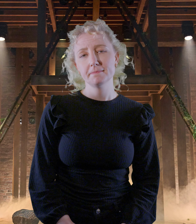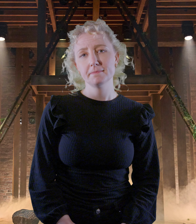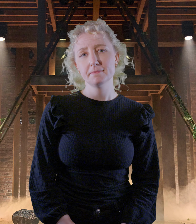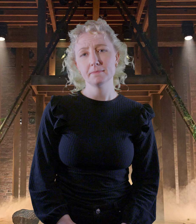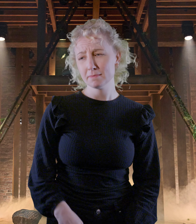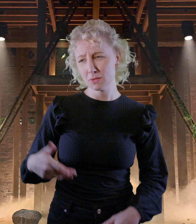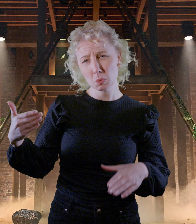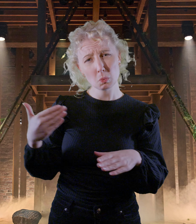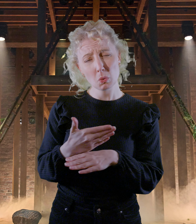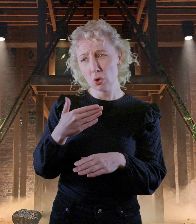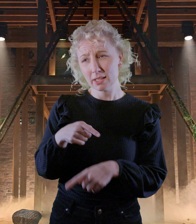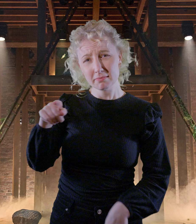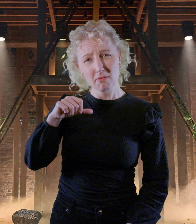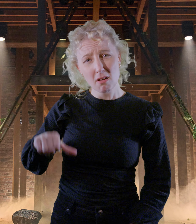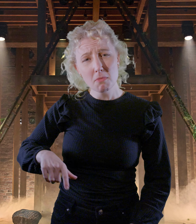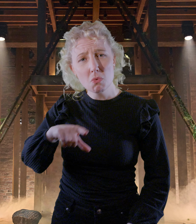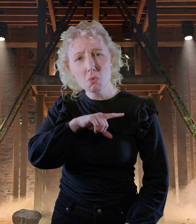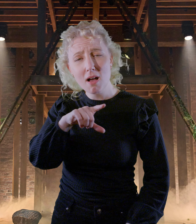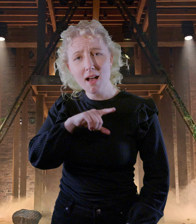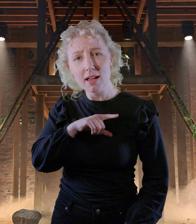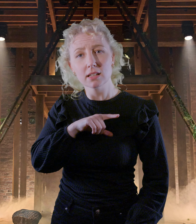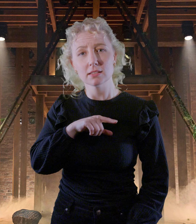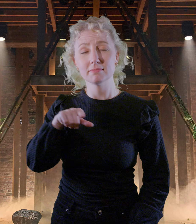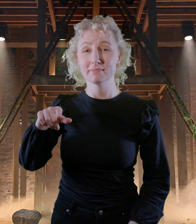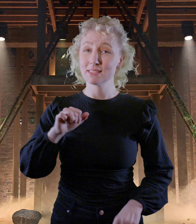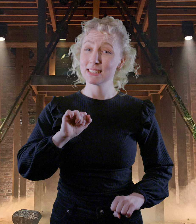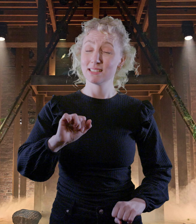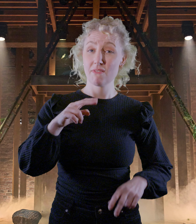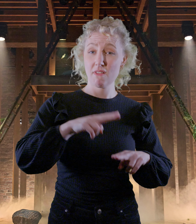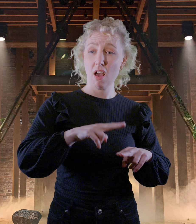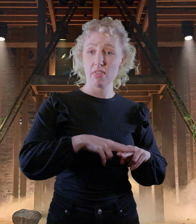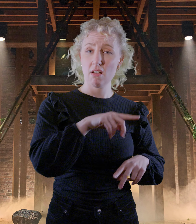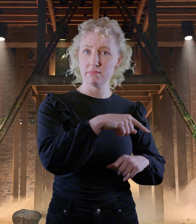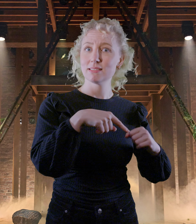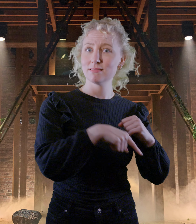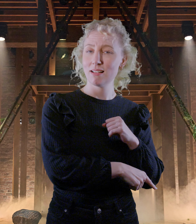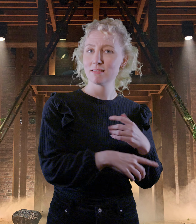He’s working there to pay off a debt that his father owes.